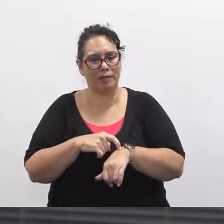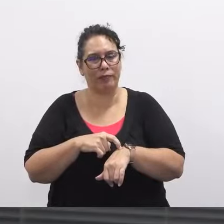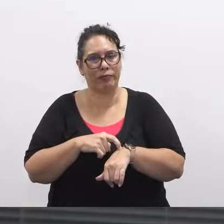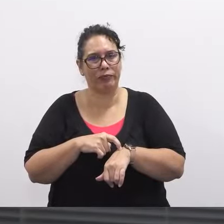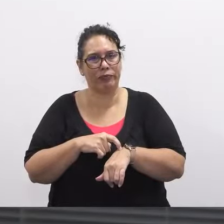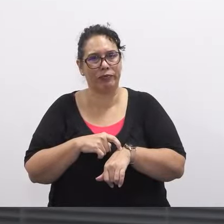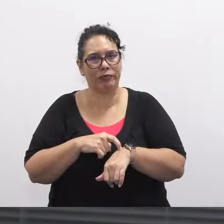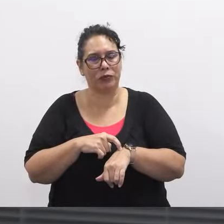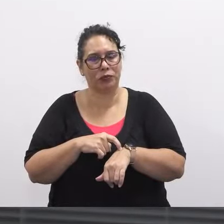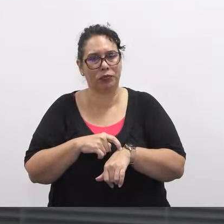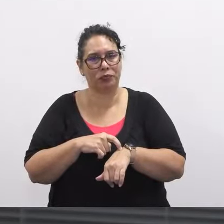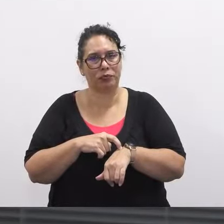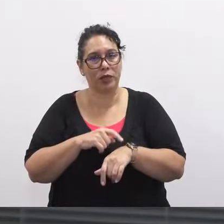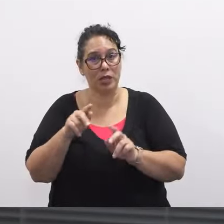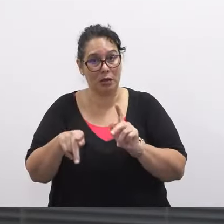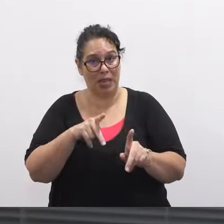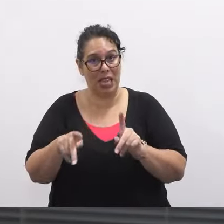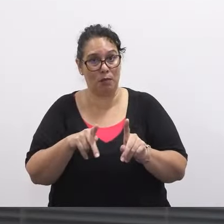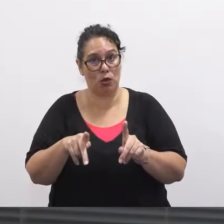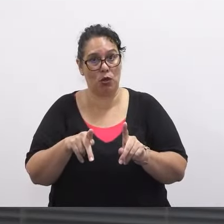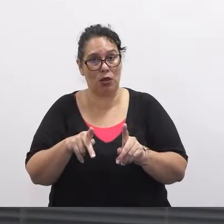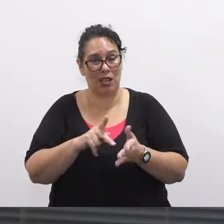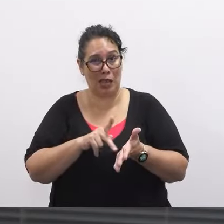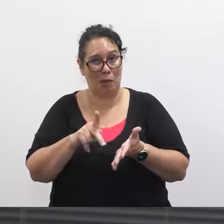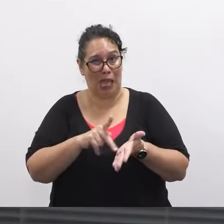Part-time people paying into medical